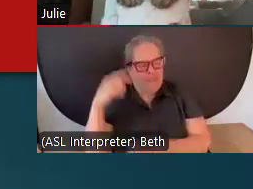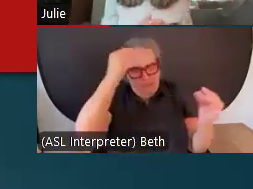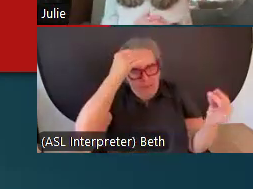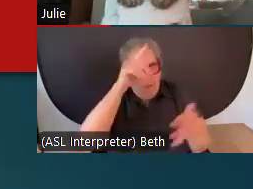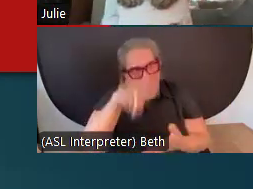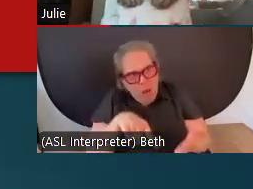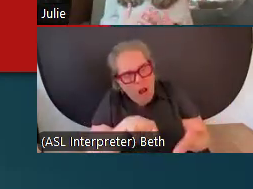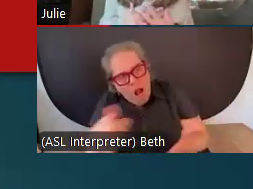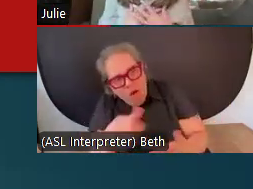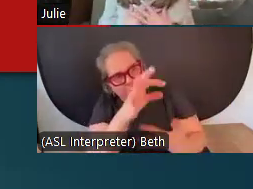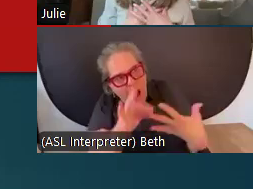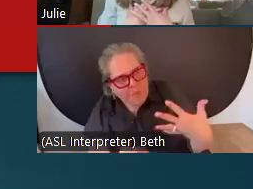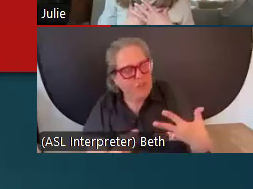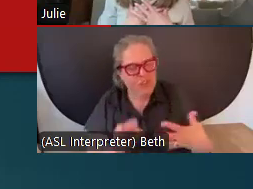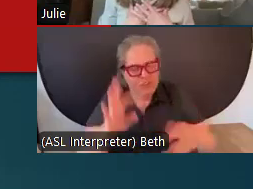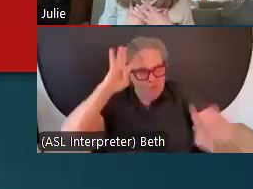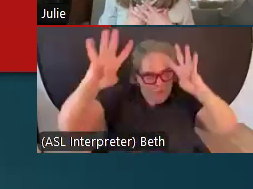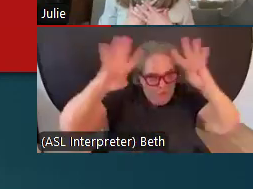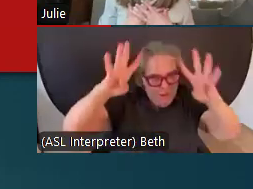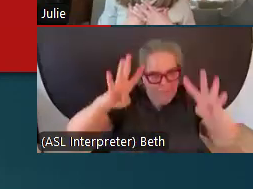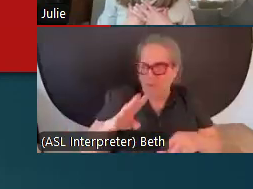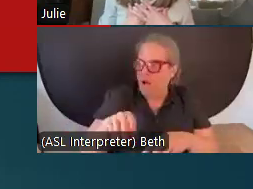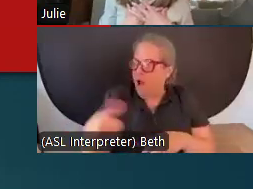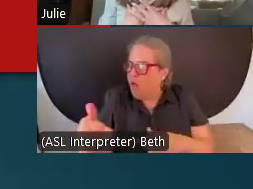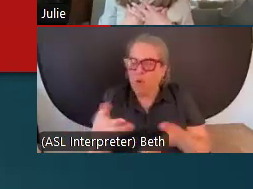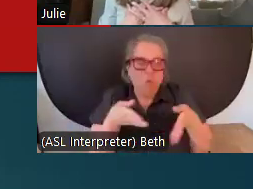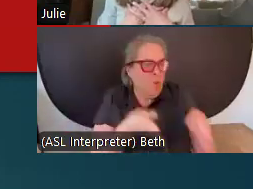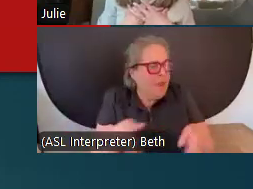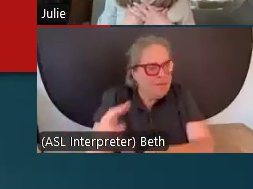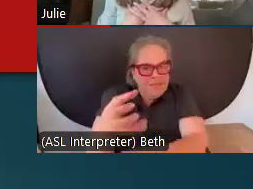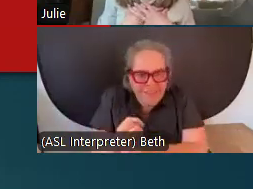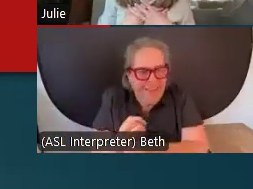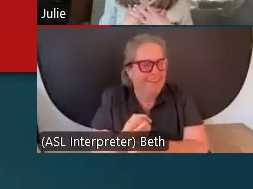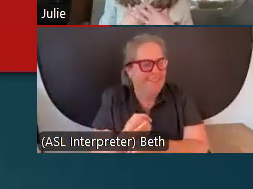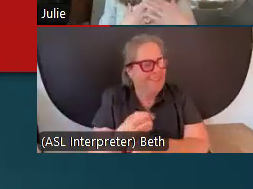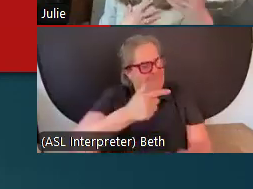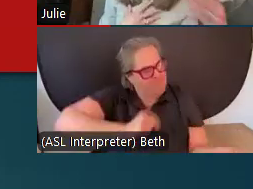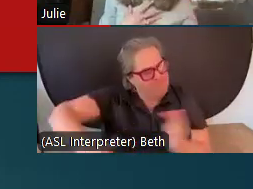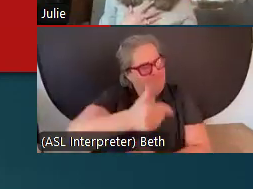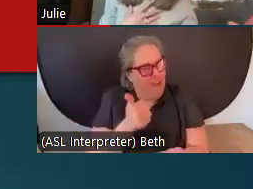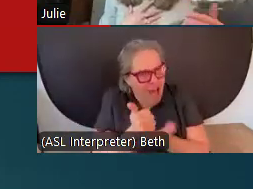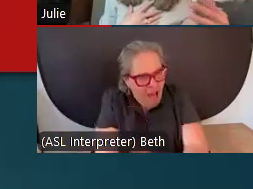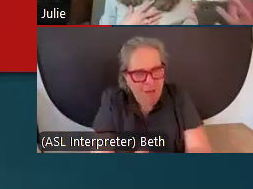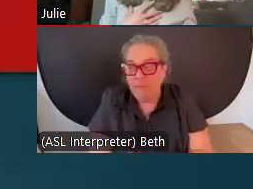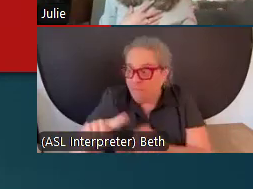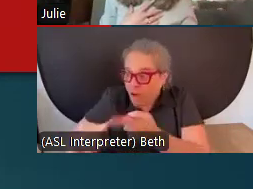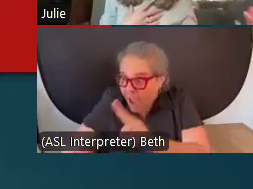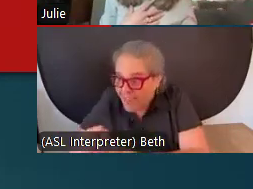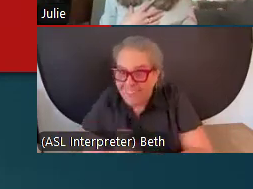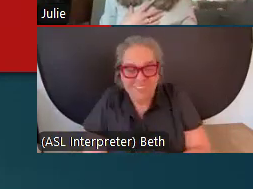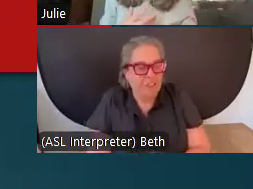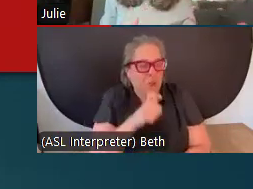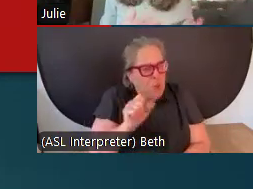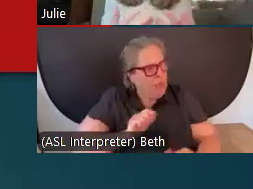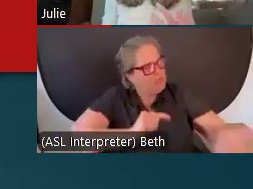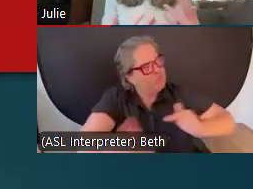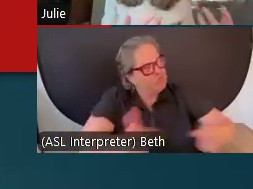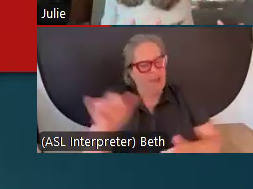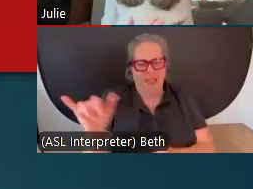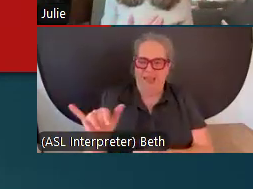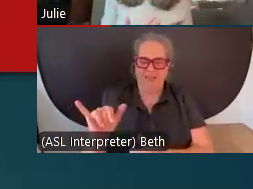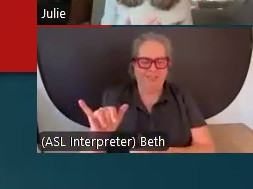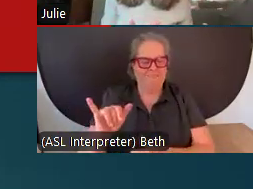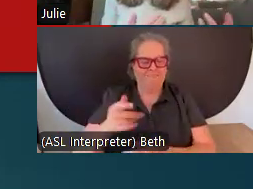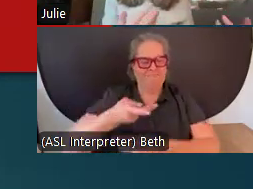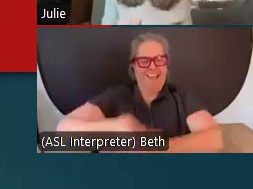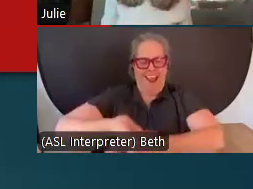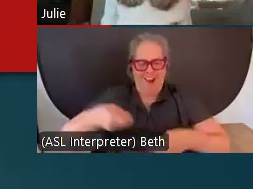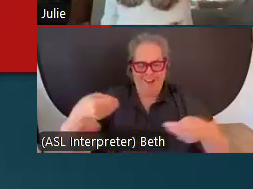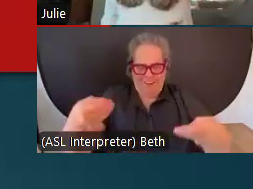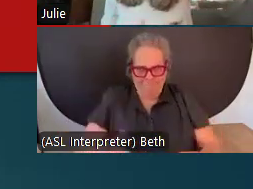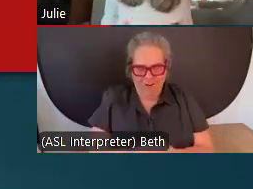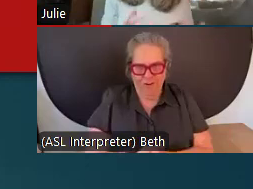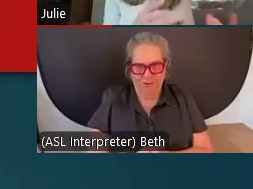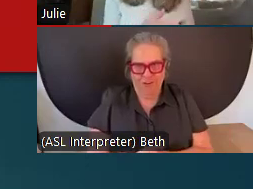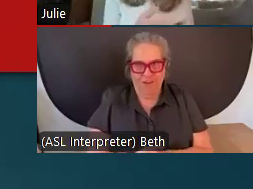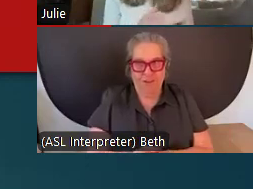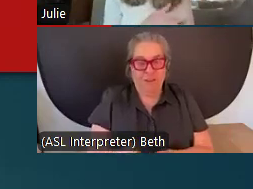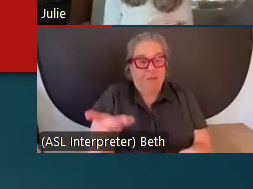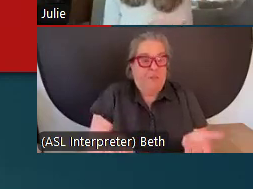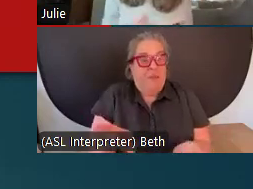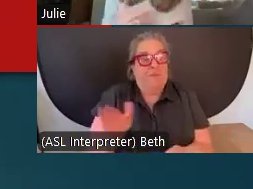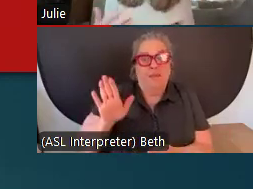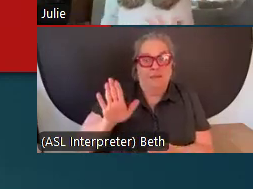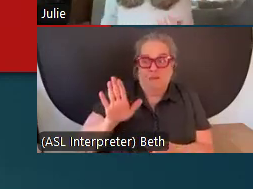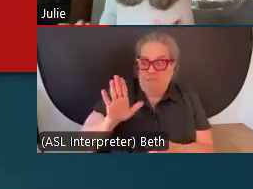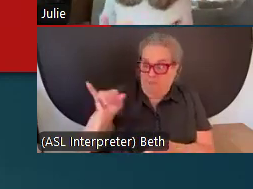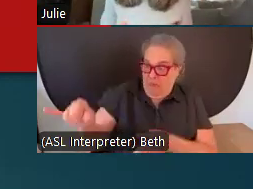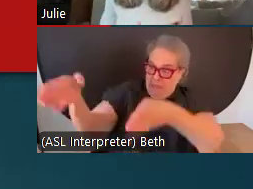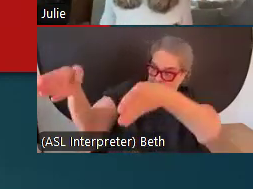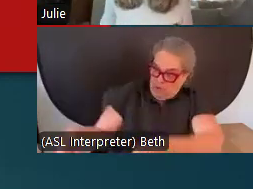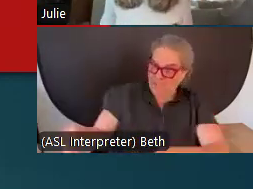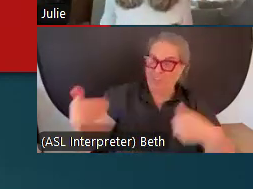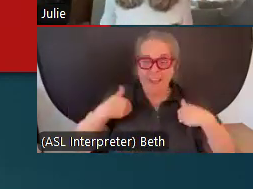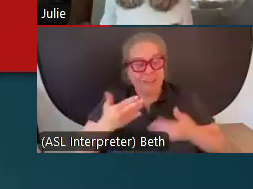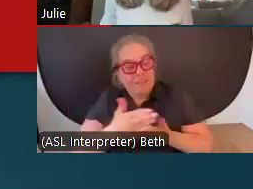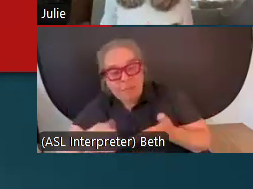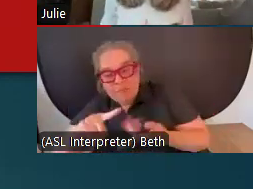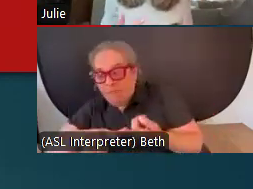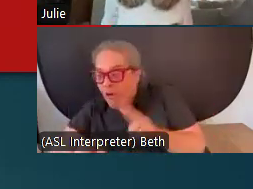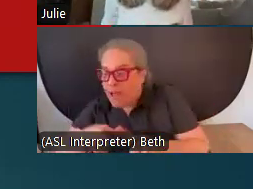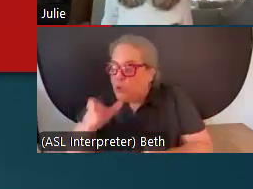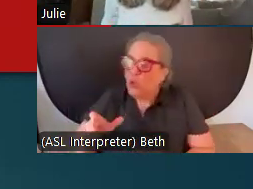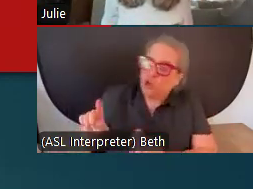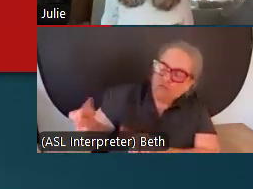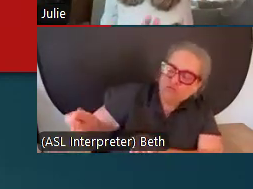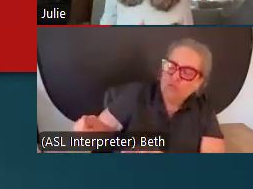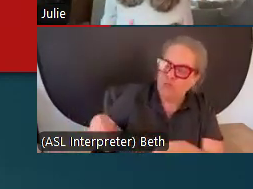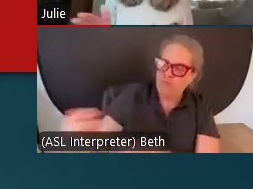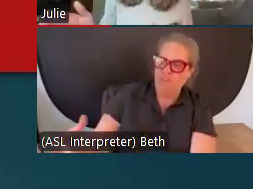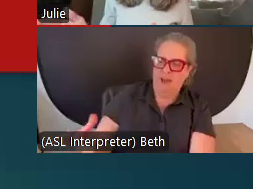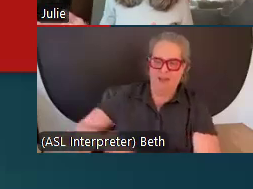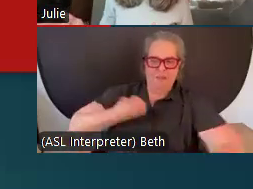So sometimes reach out to your friends, your own personal friend as the primary caregiver or possibly if suitable, maybe your loved one has some friends that are still able to provide maybe some emotional support to your loved one.